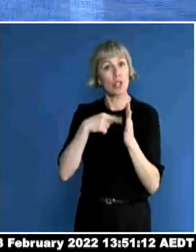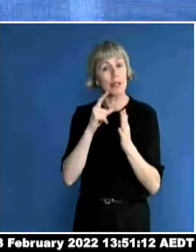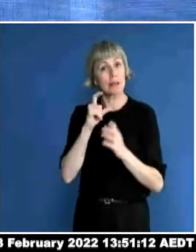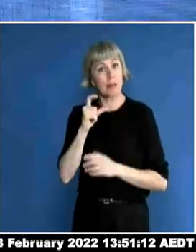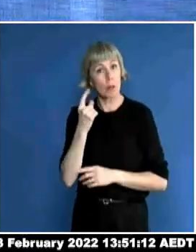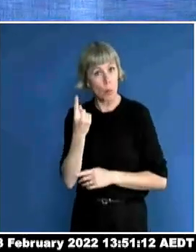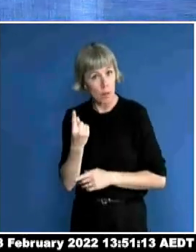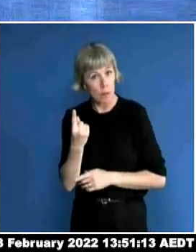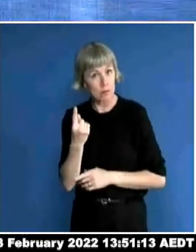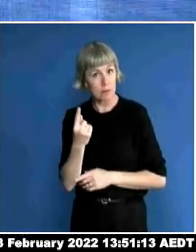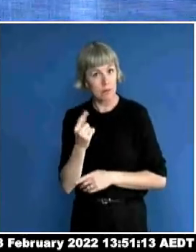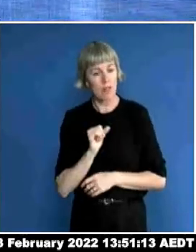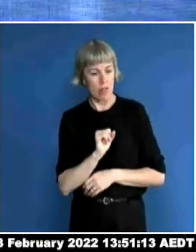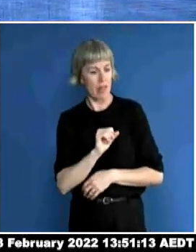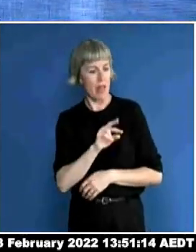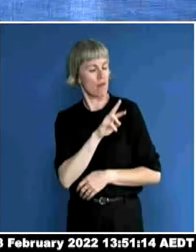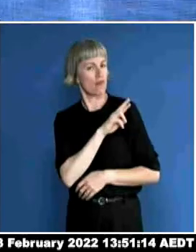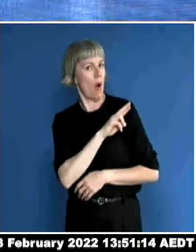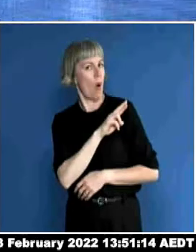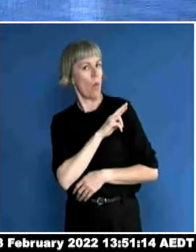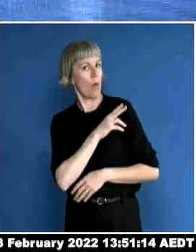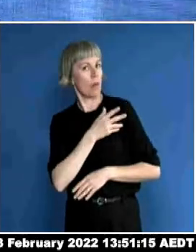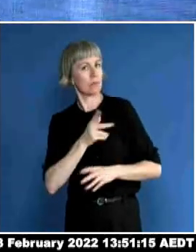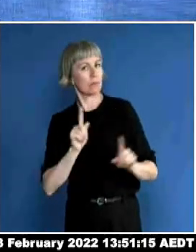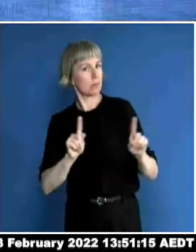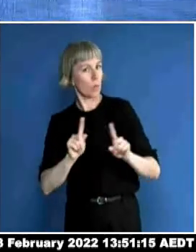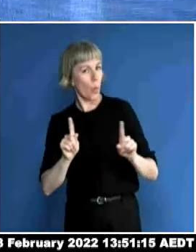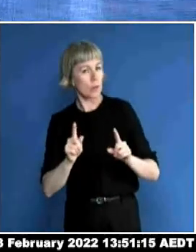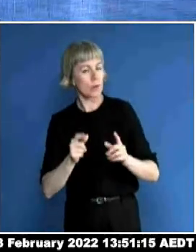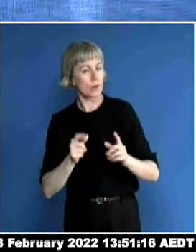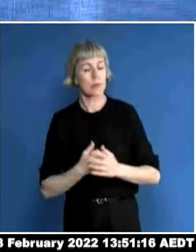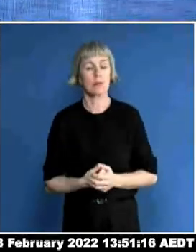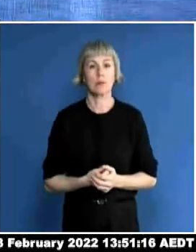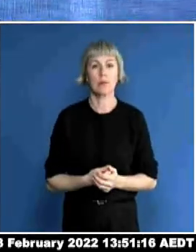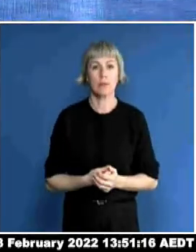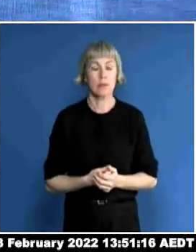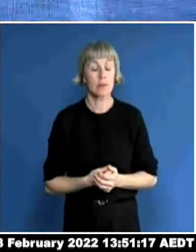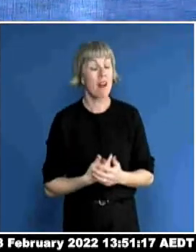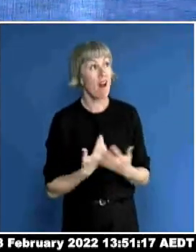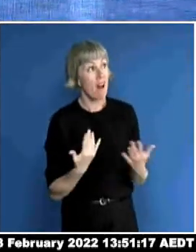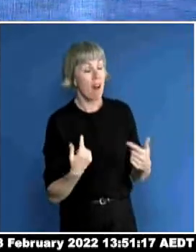I thought a job coach would be able to - able to understand my ADHD and other areas